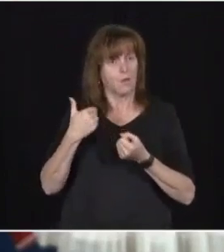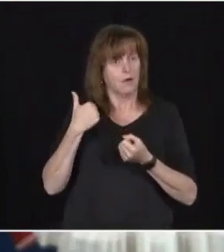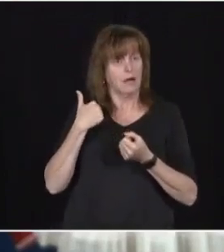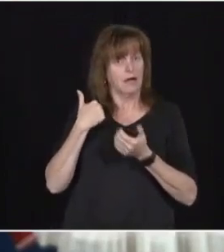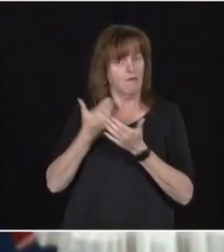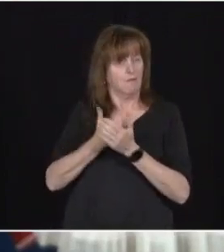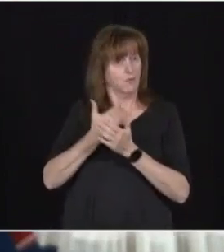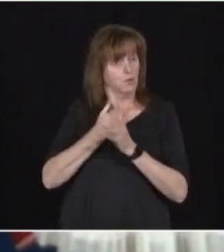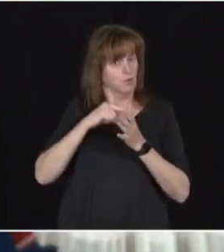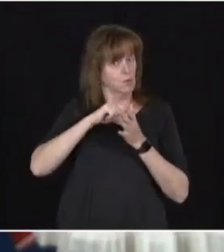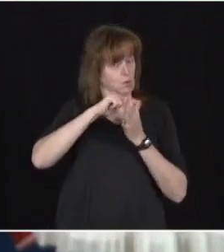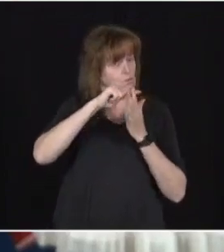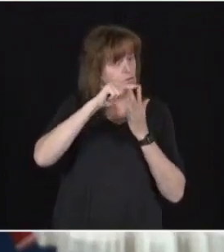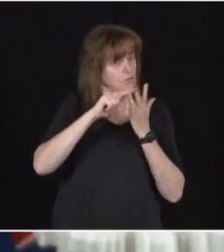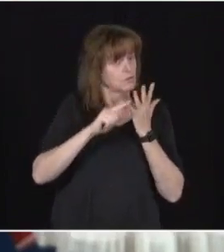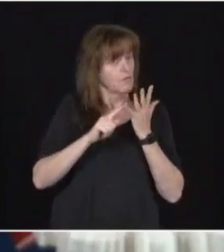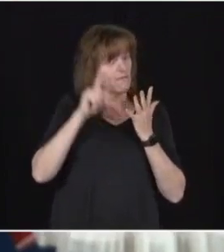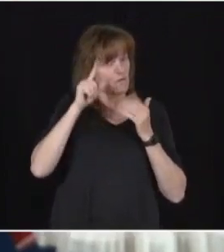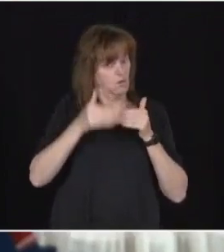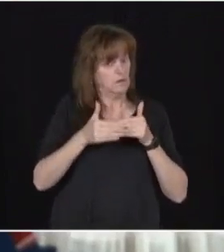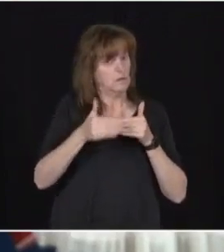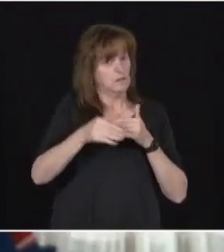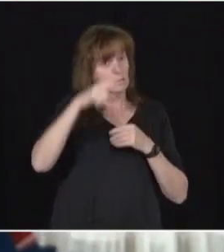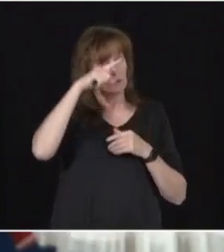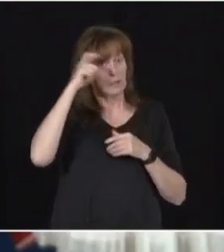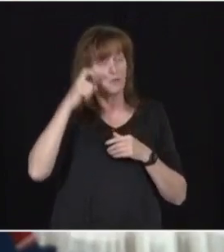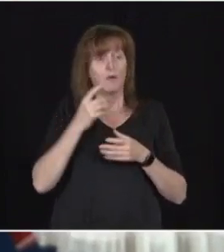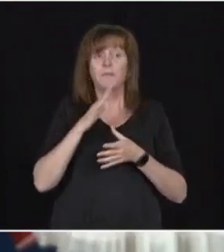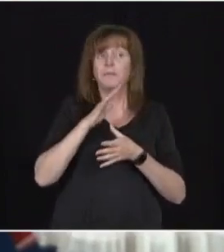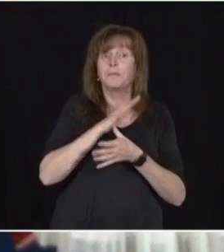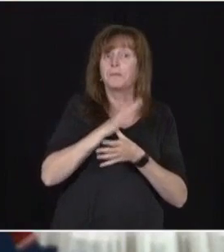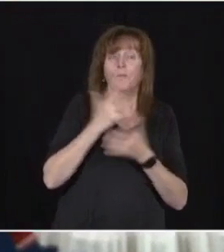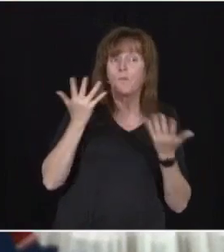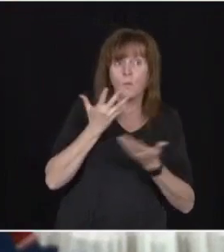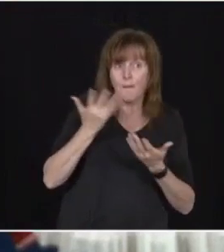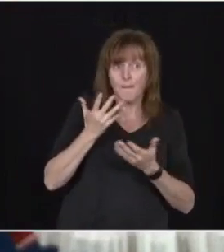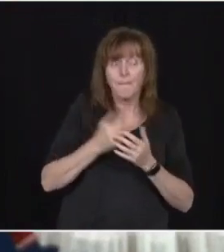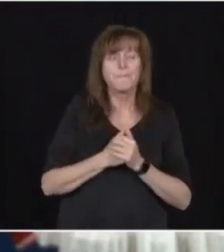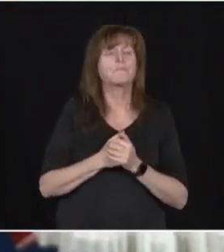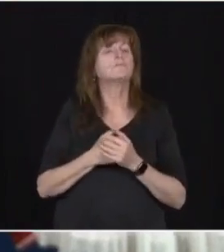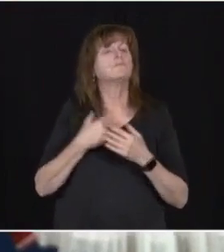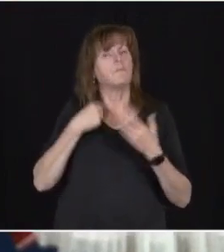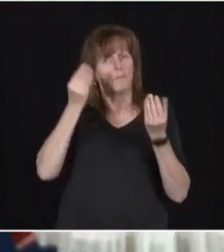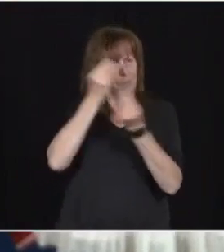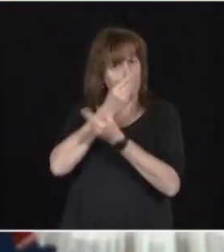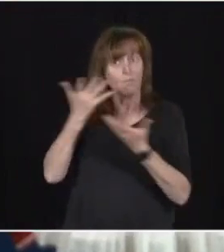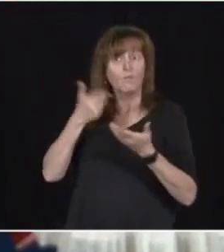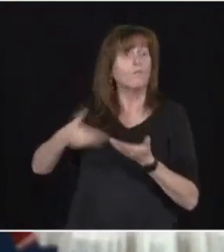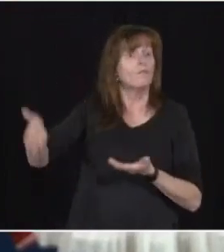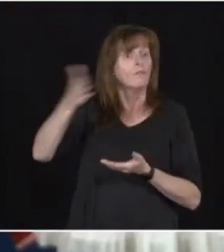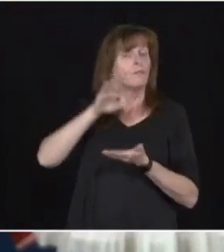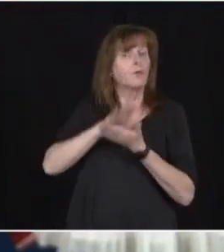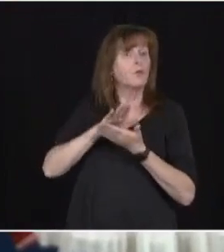all kids are able to get ahead and get the support that they need. There are a few initiatives that we are introducing.